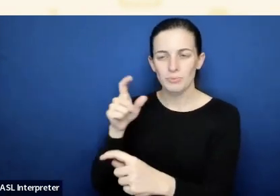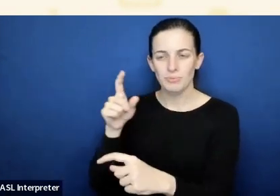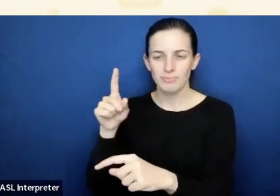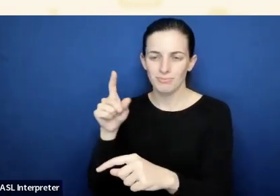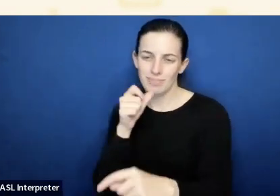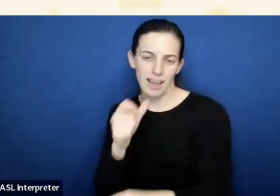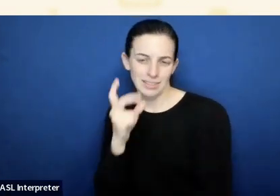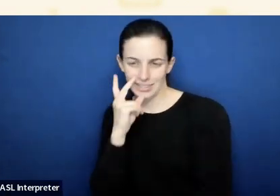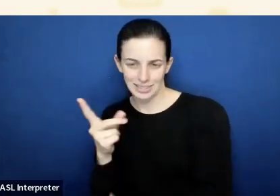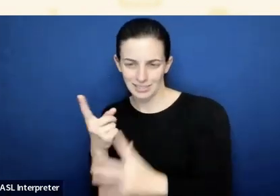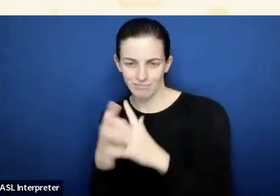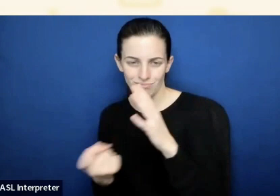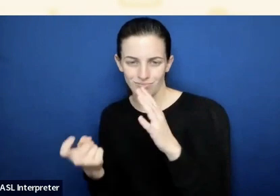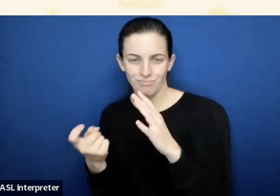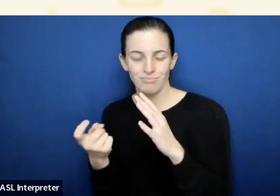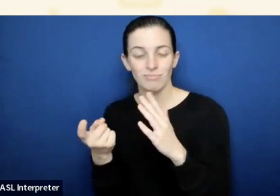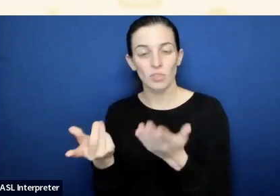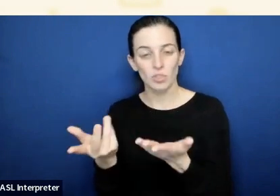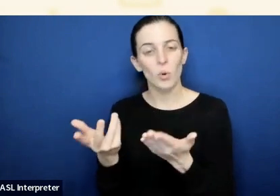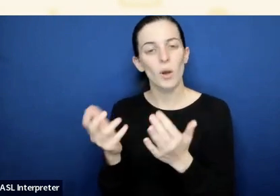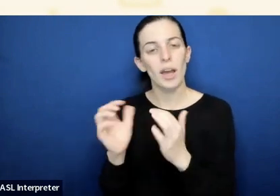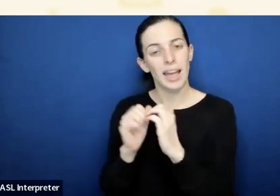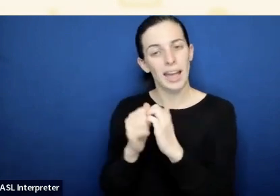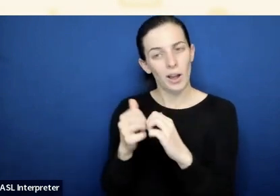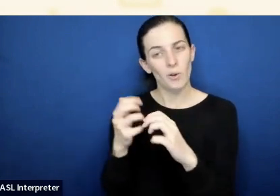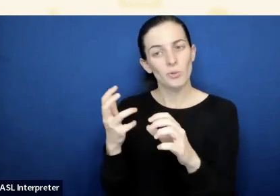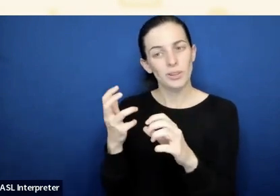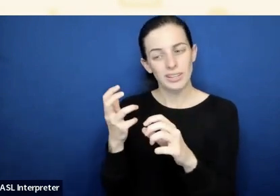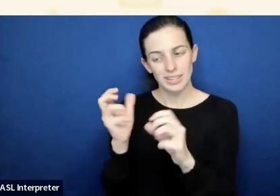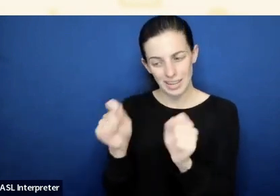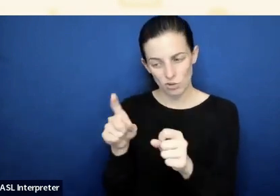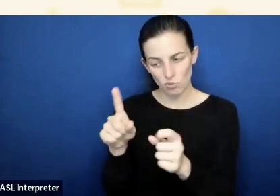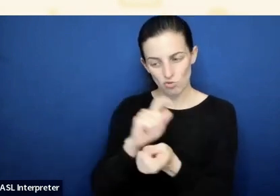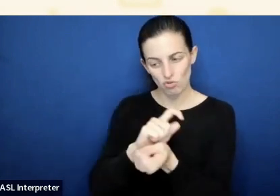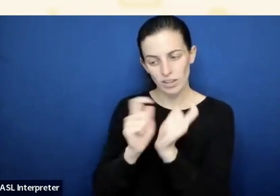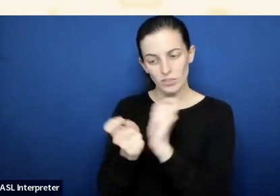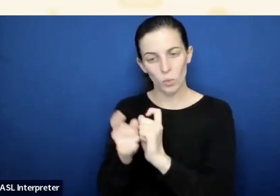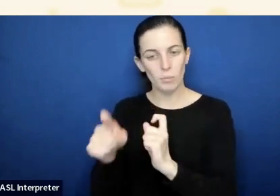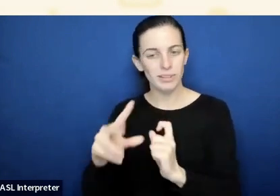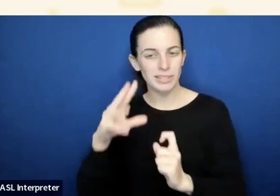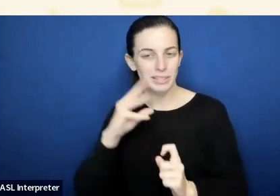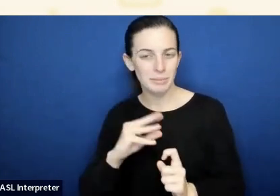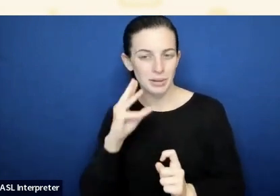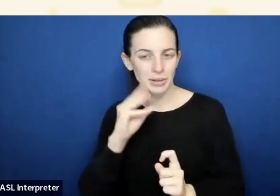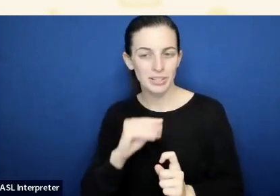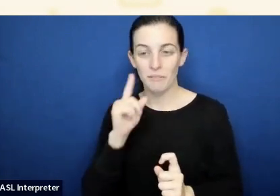And how can we transform experiences and foster inclusivity